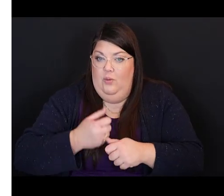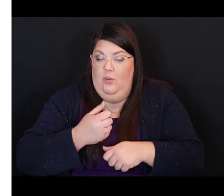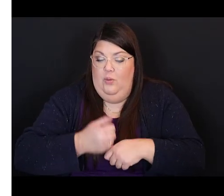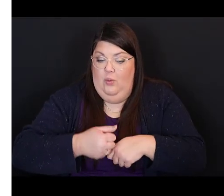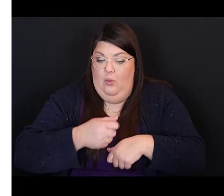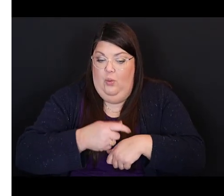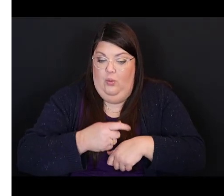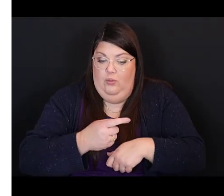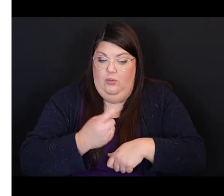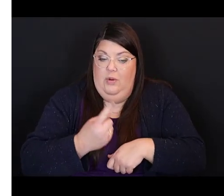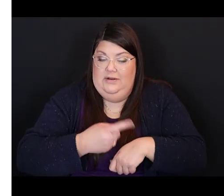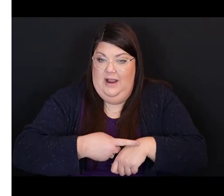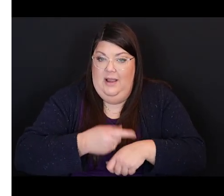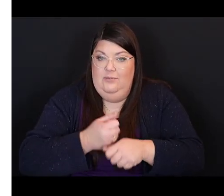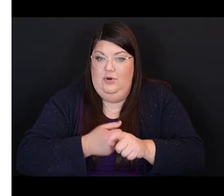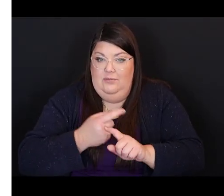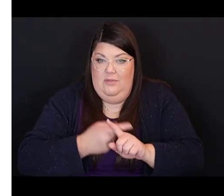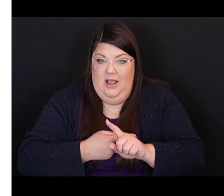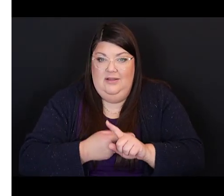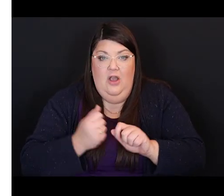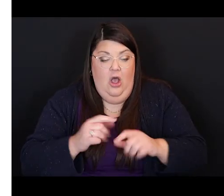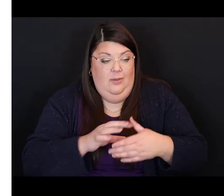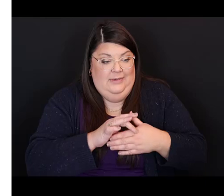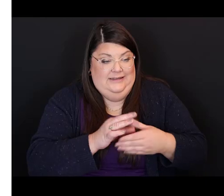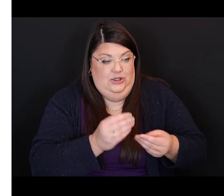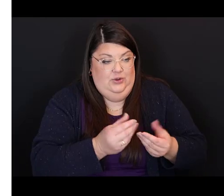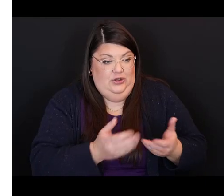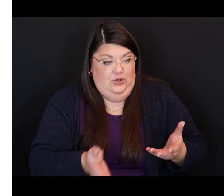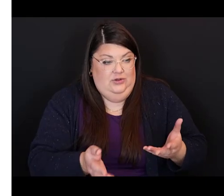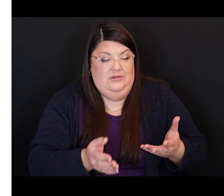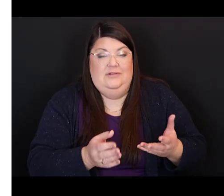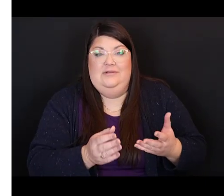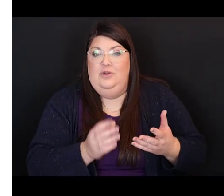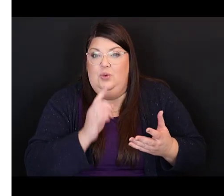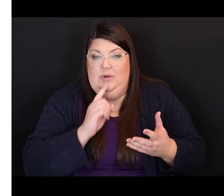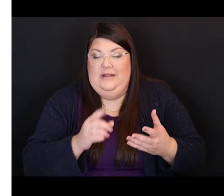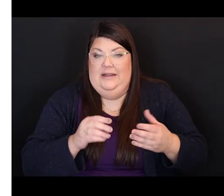added to the NCRTM library are sent out in list form, so you'll never miss a material. You'll get